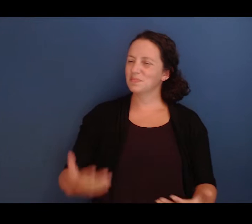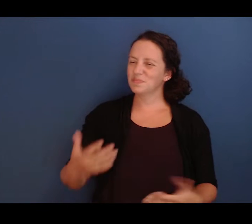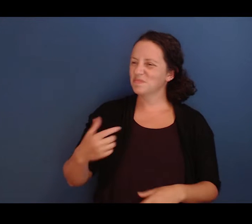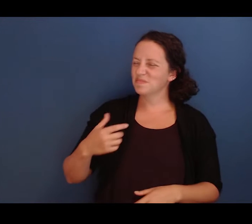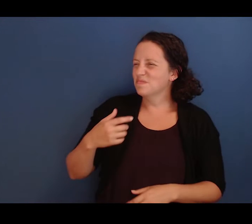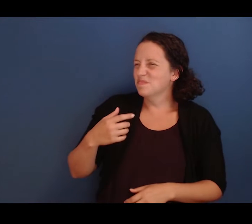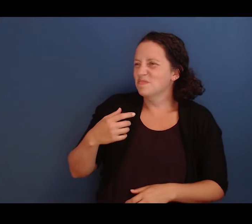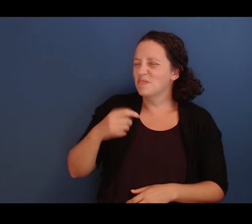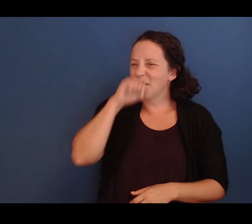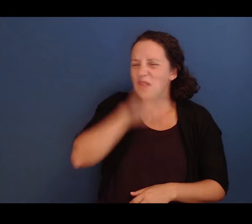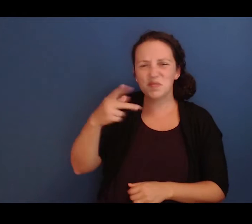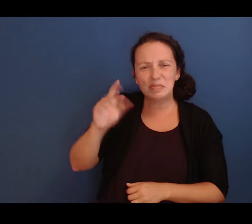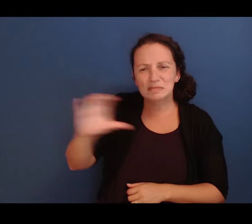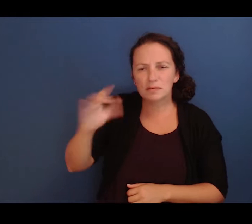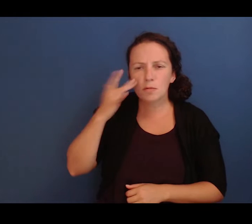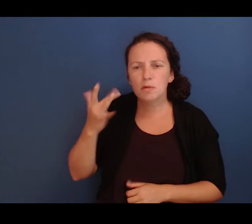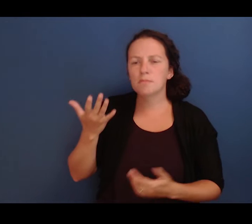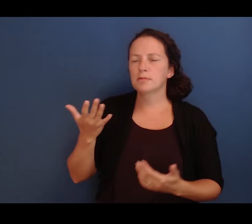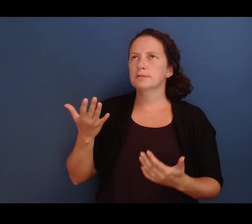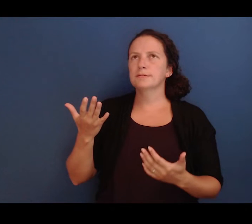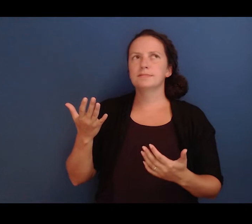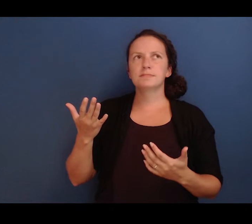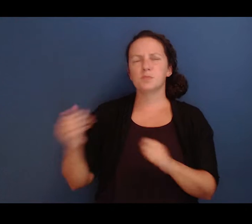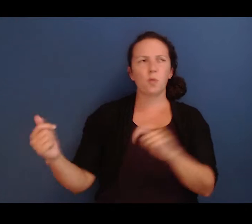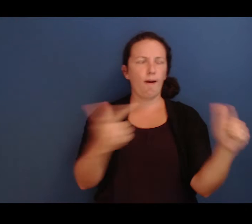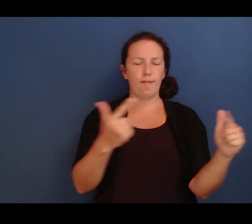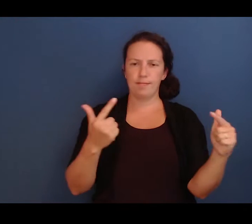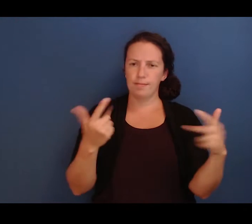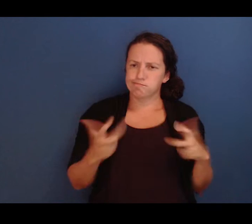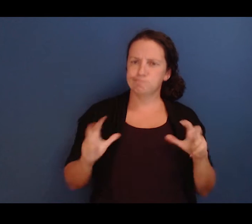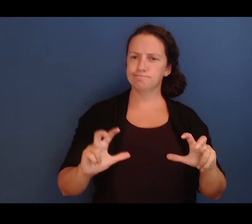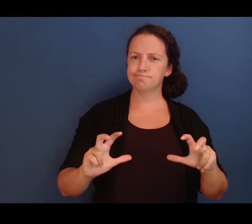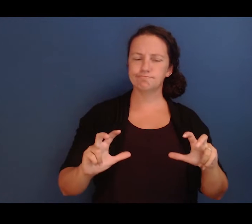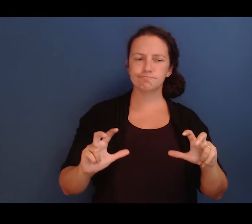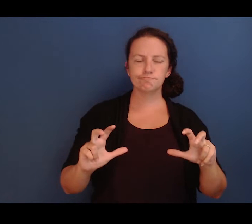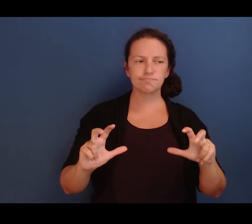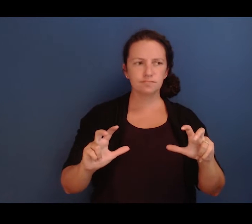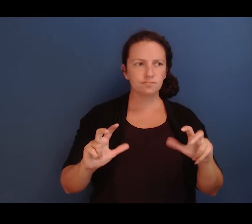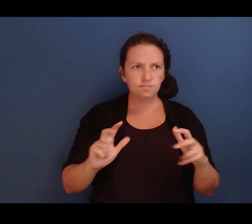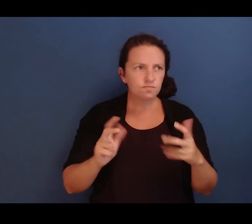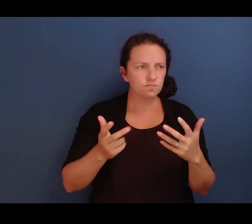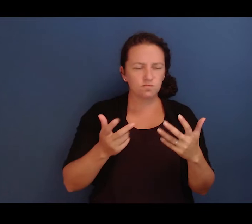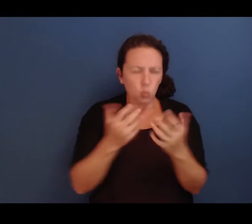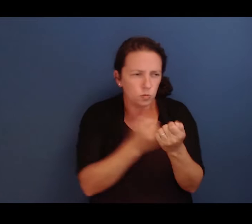One of the things that I love about here at PCC is that everyone is invested and is very interested